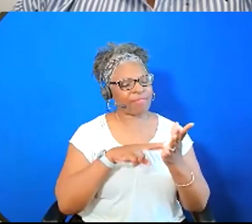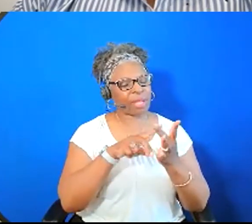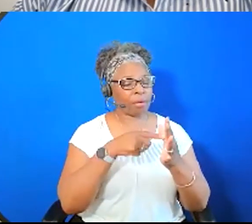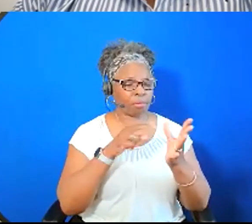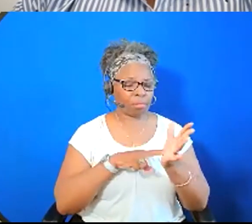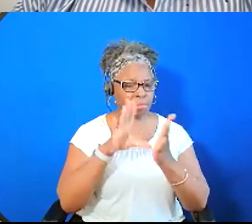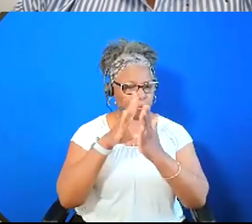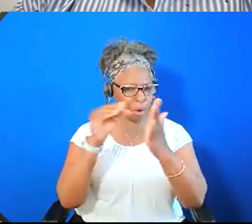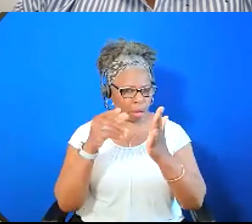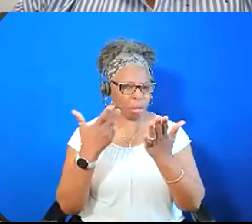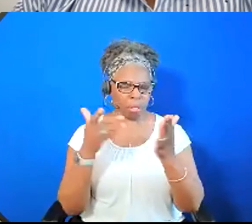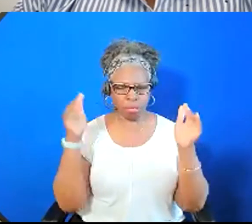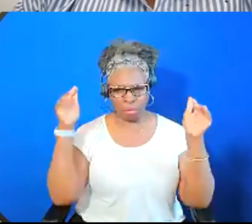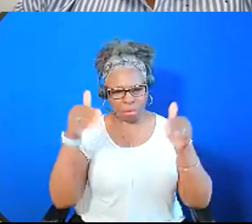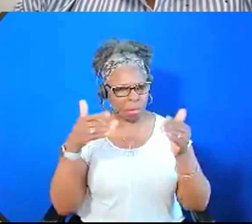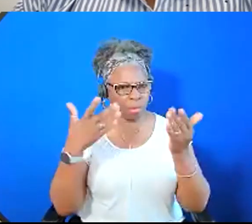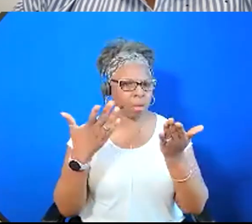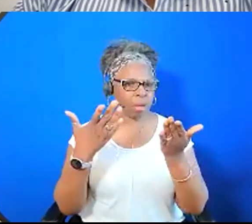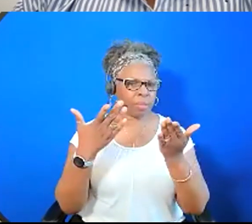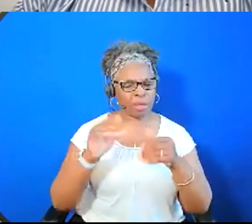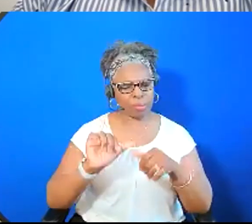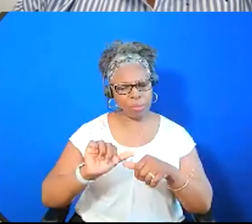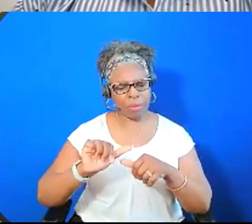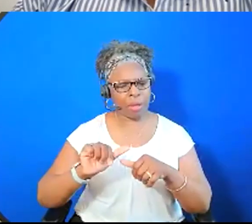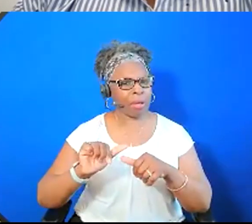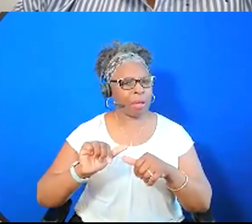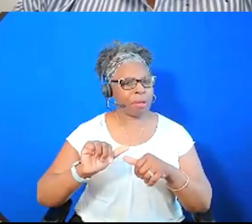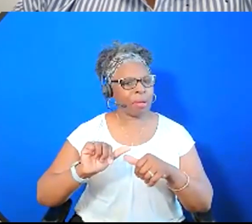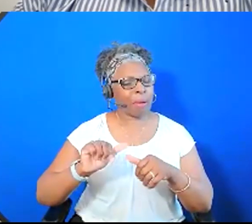like post play care. And this really struck me